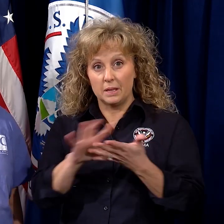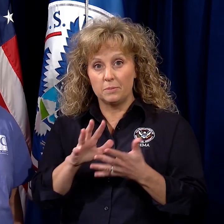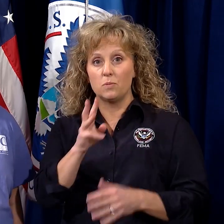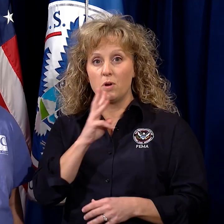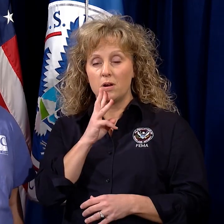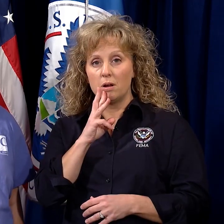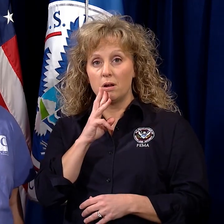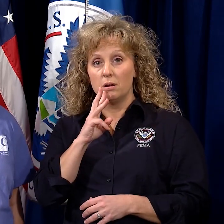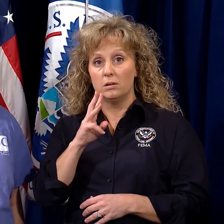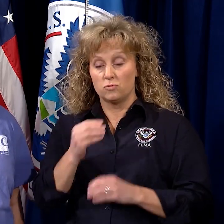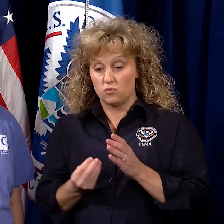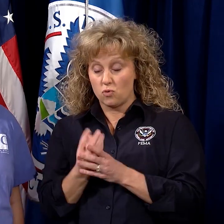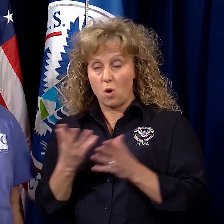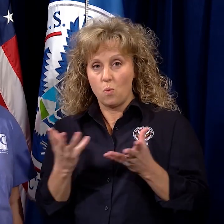mold can begin to grow.